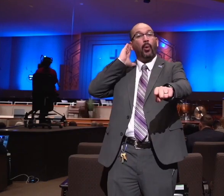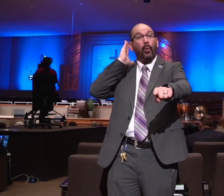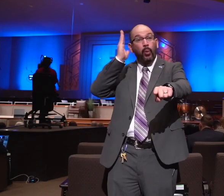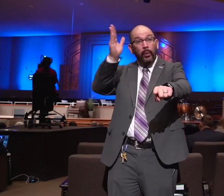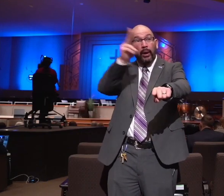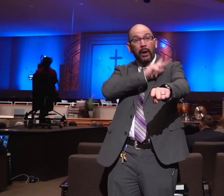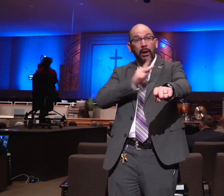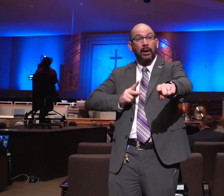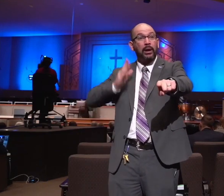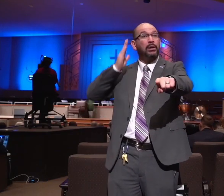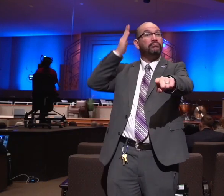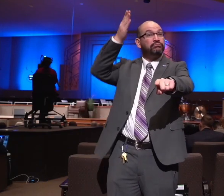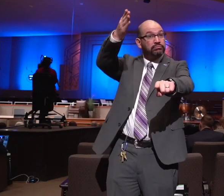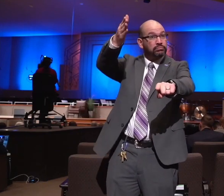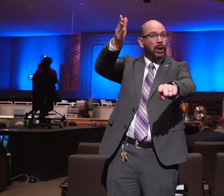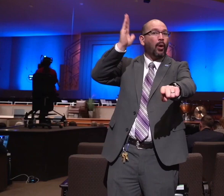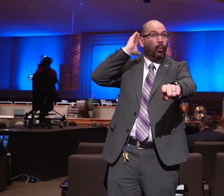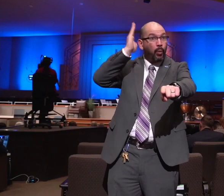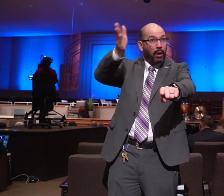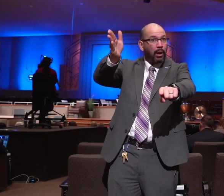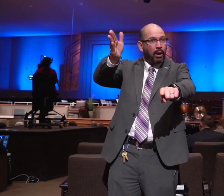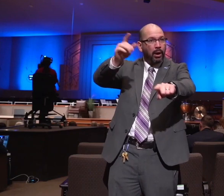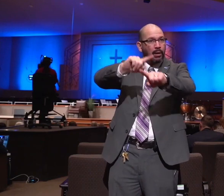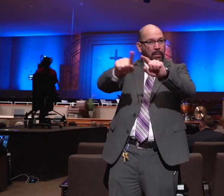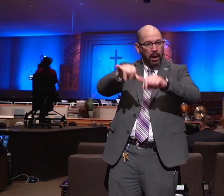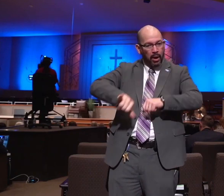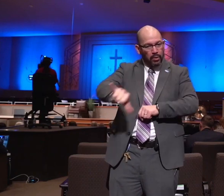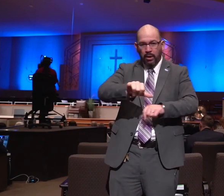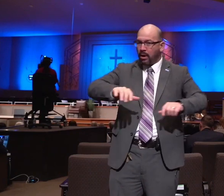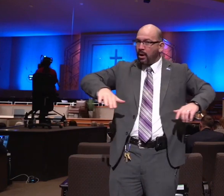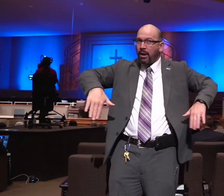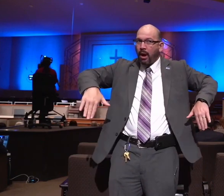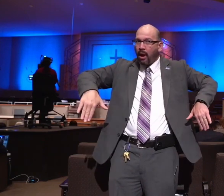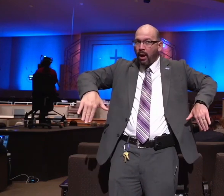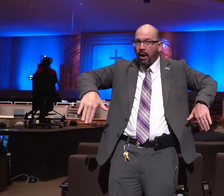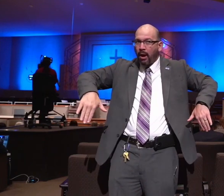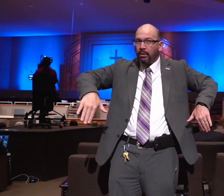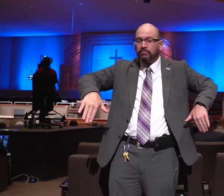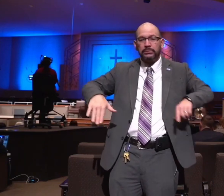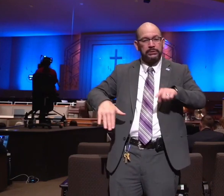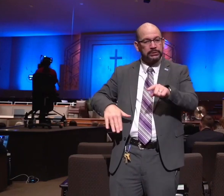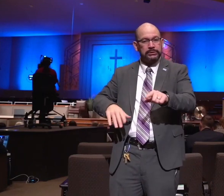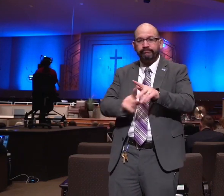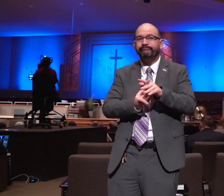he’s not nothing